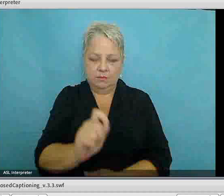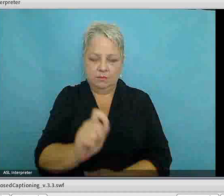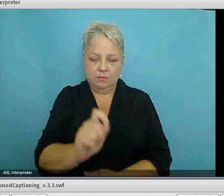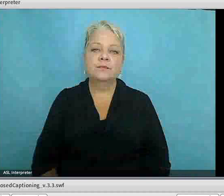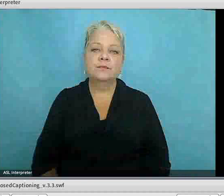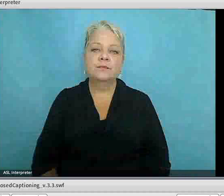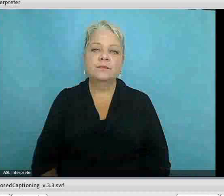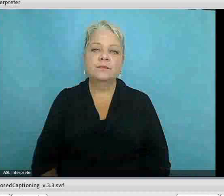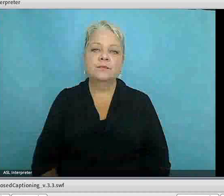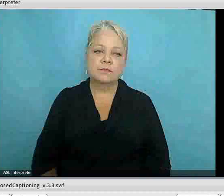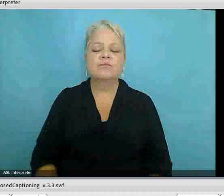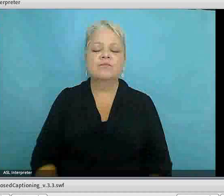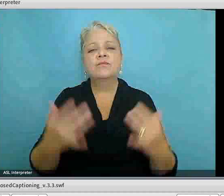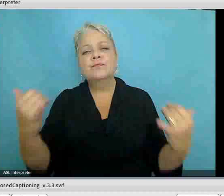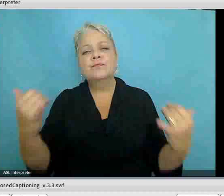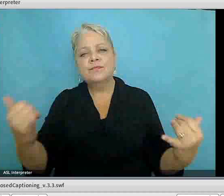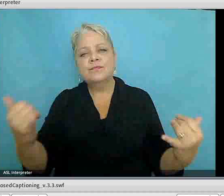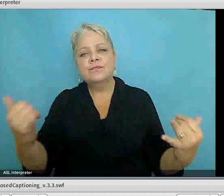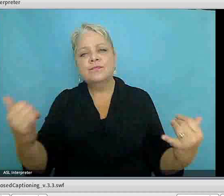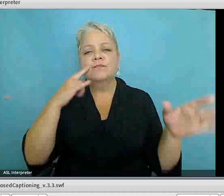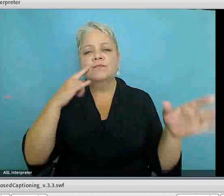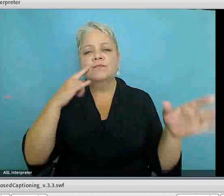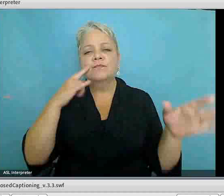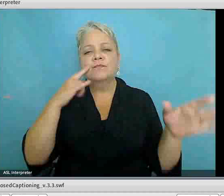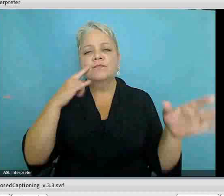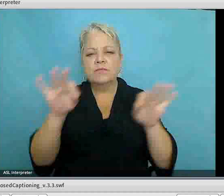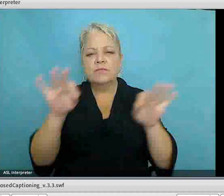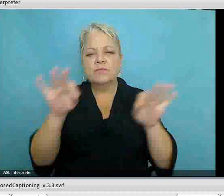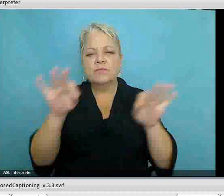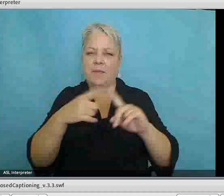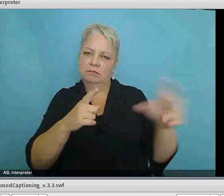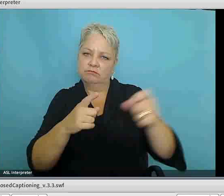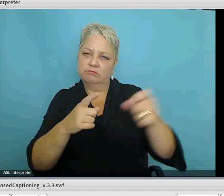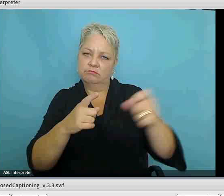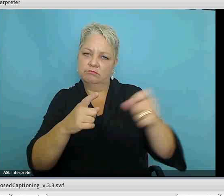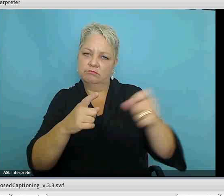So I'll talk a little bit about the assessment process.